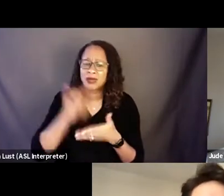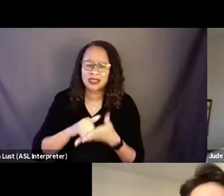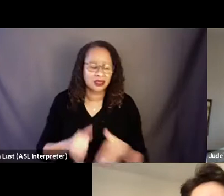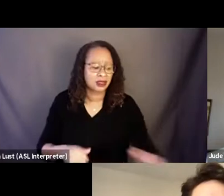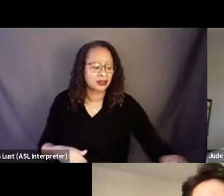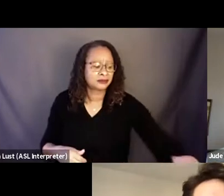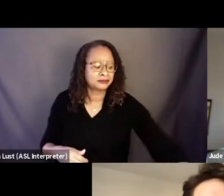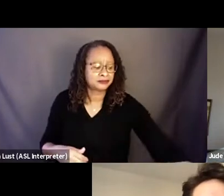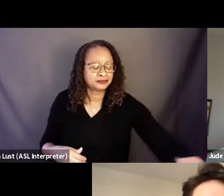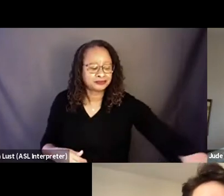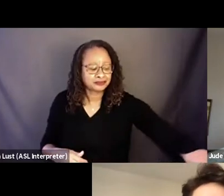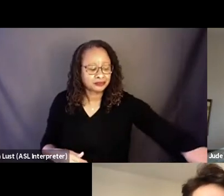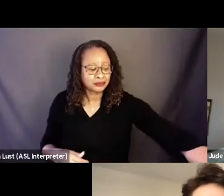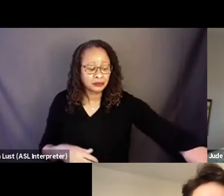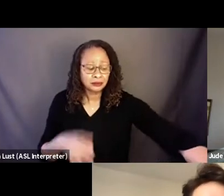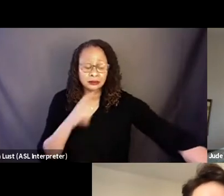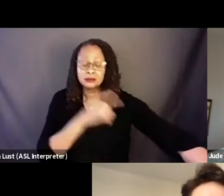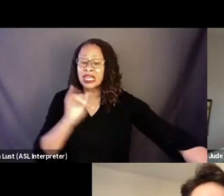(foreign language)